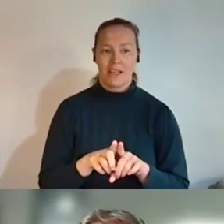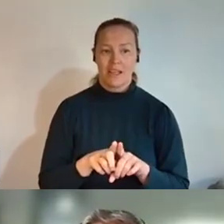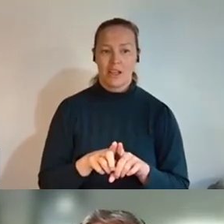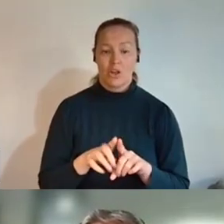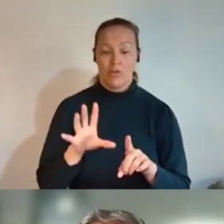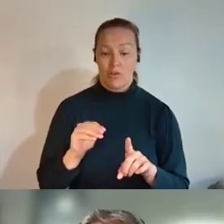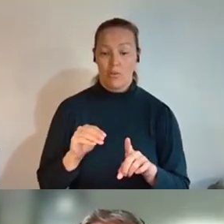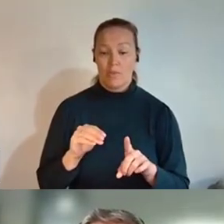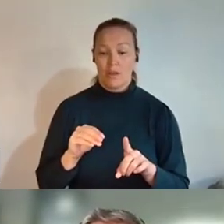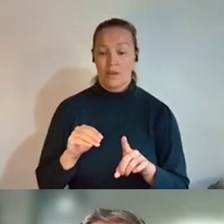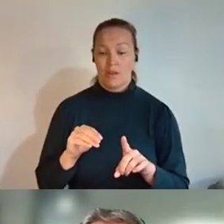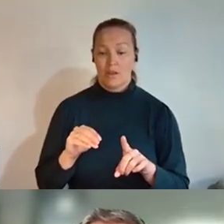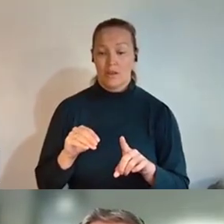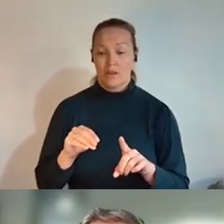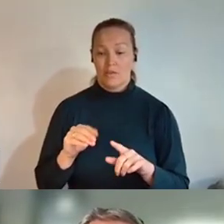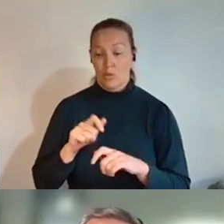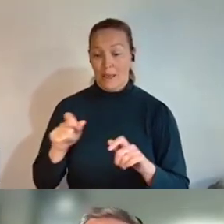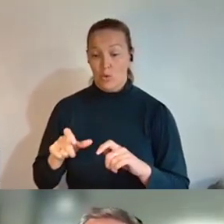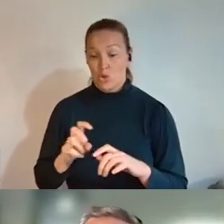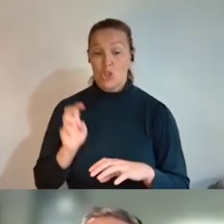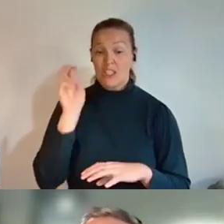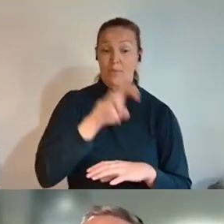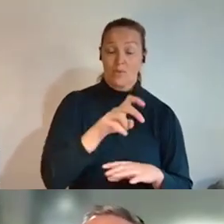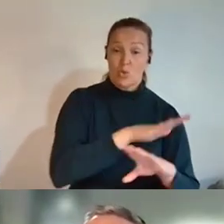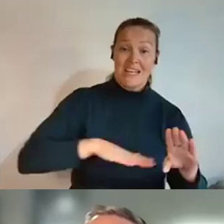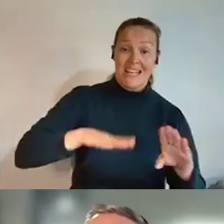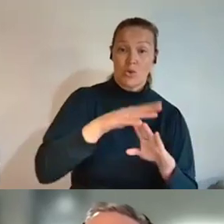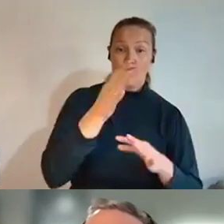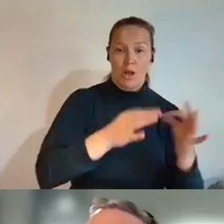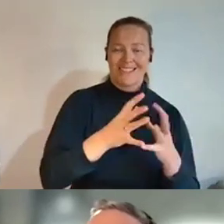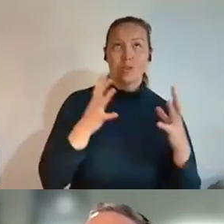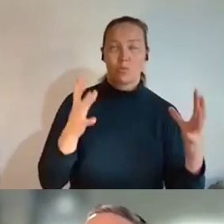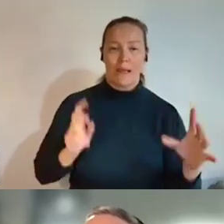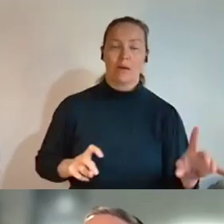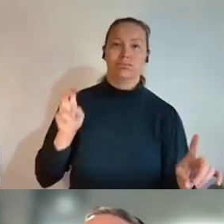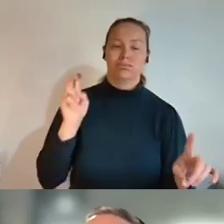national politics for many of our community on so many different levels. I'll give you one example.